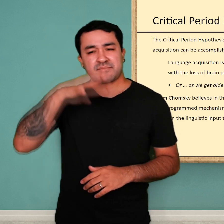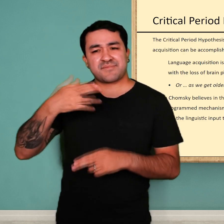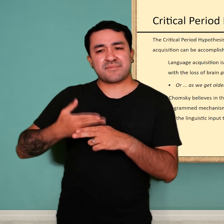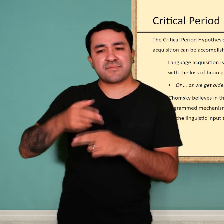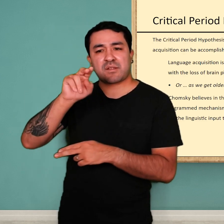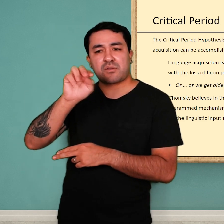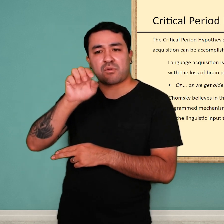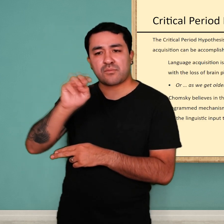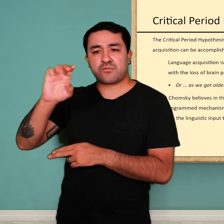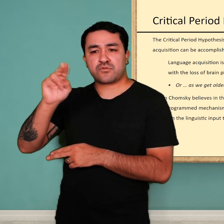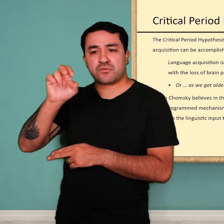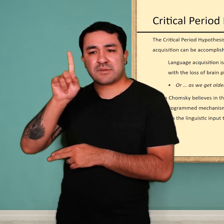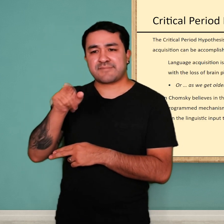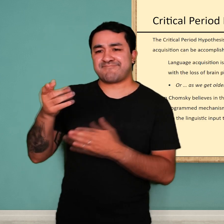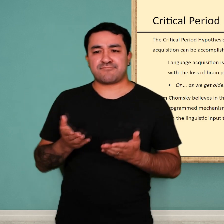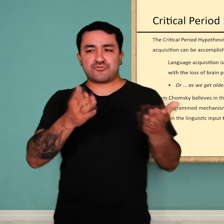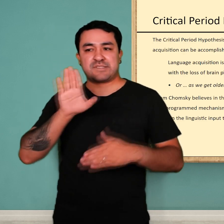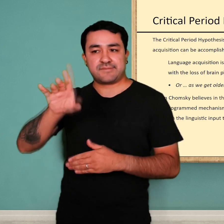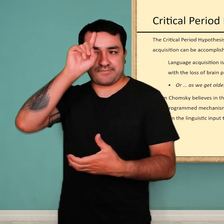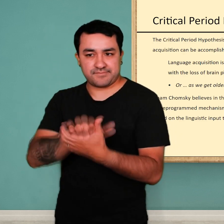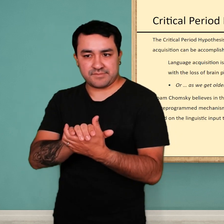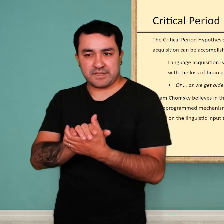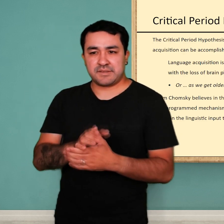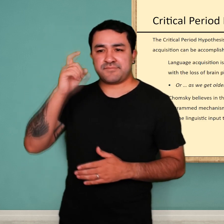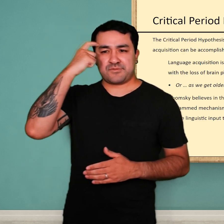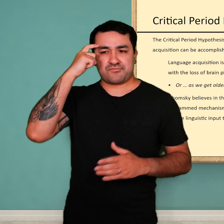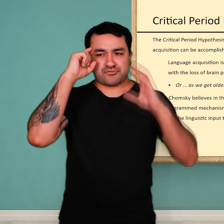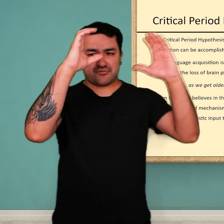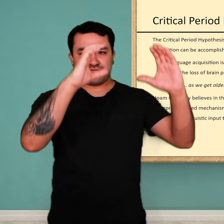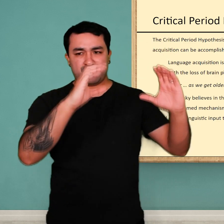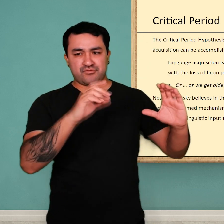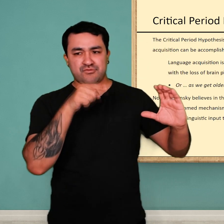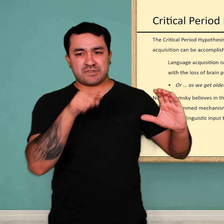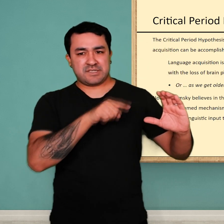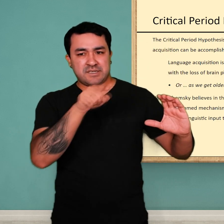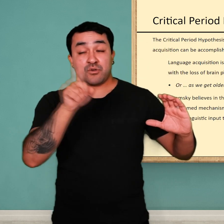Another critical idea proposed by Noam Chomsky is the possible existence of a